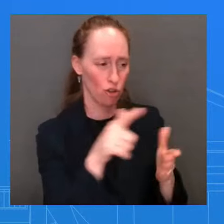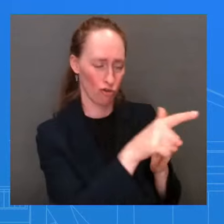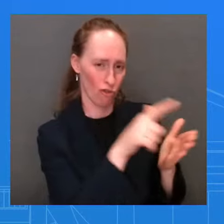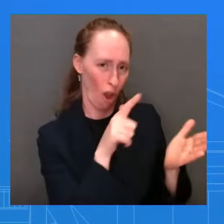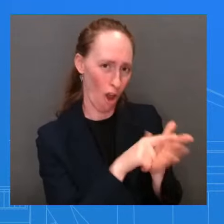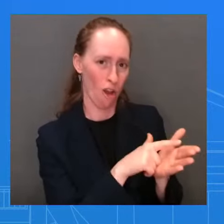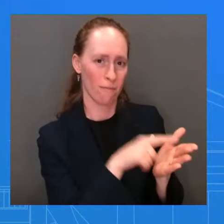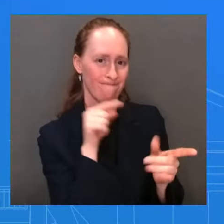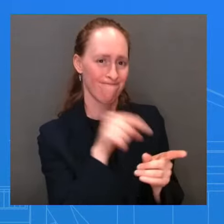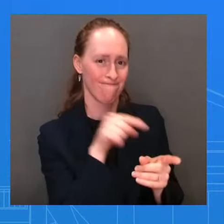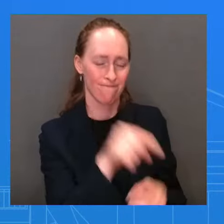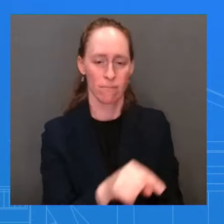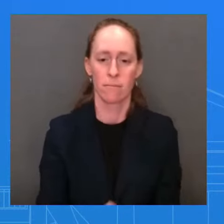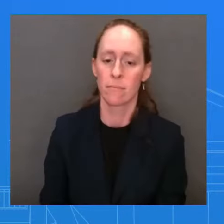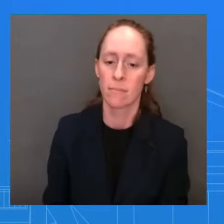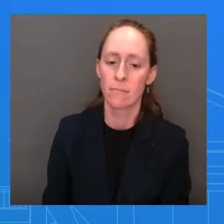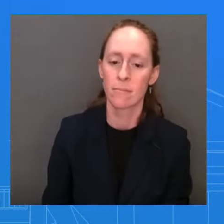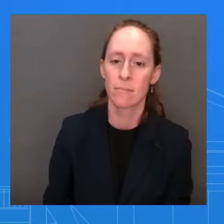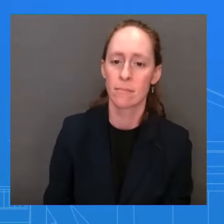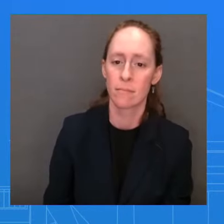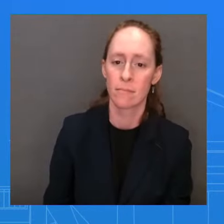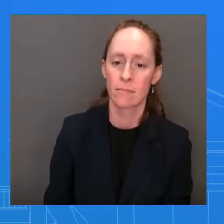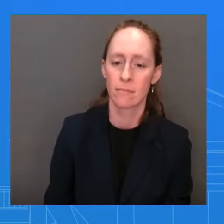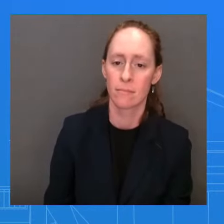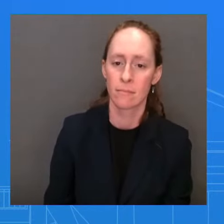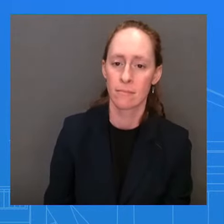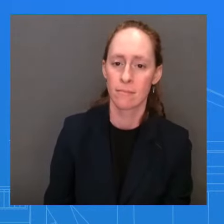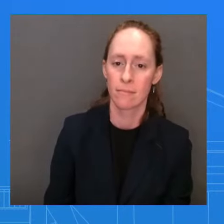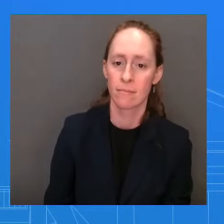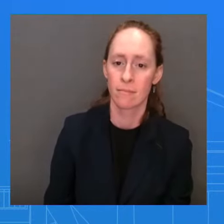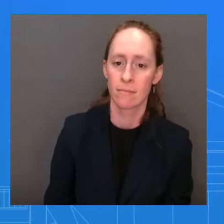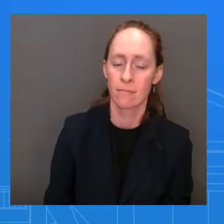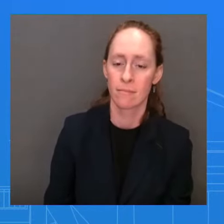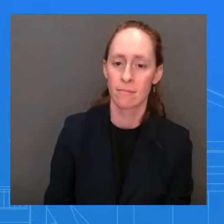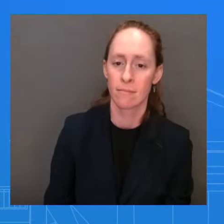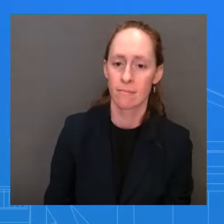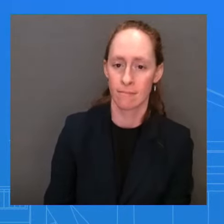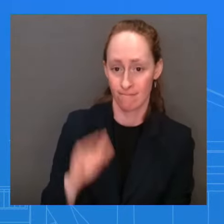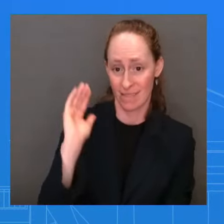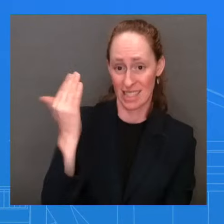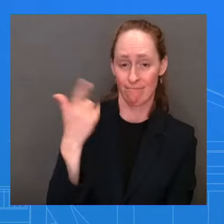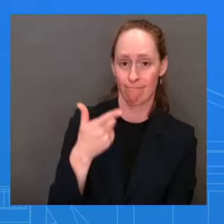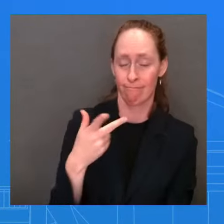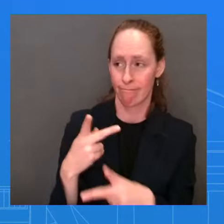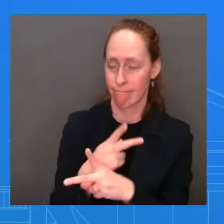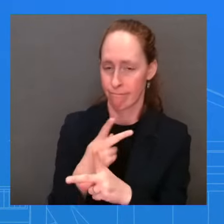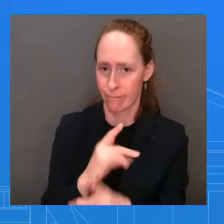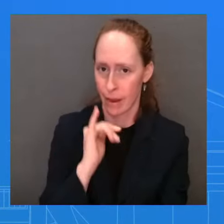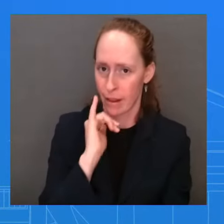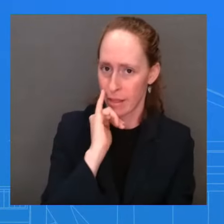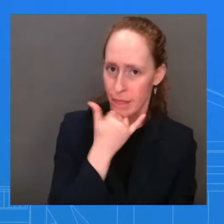which was in that executive order, was put in for -- for something like this, so that the public would be able to track